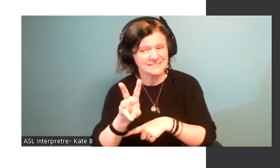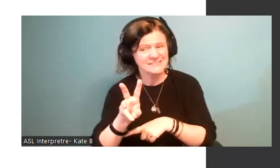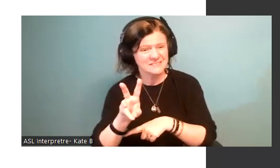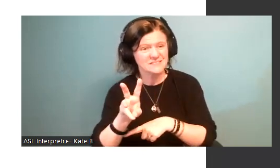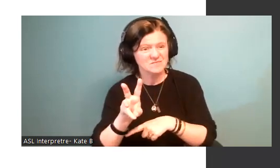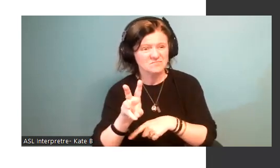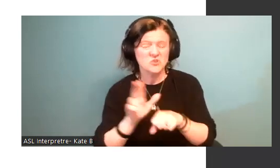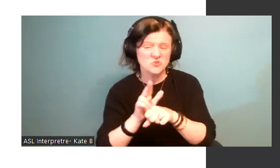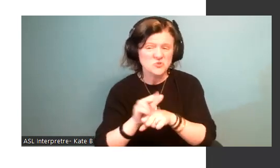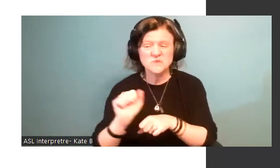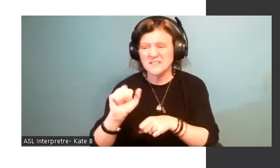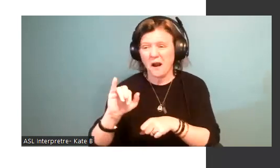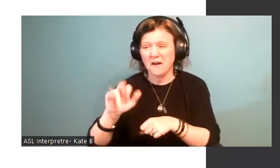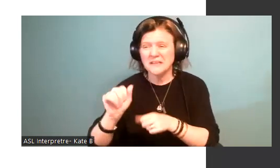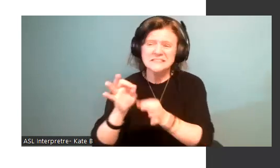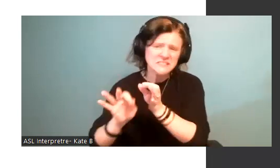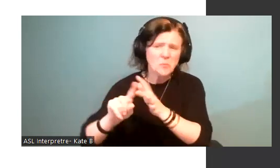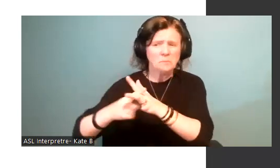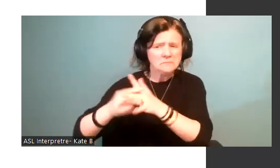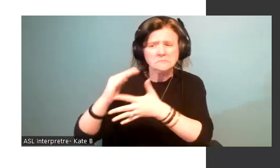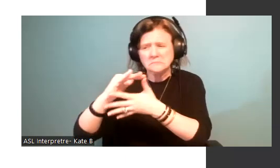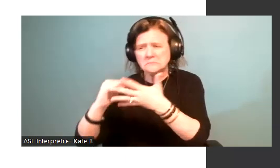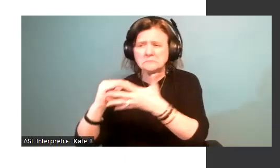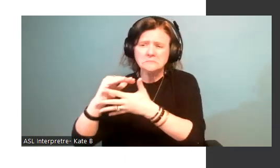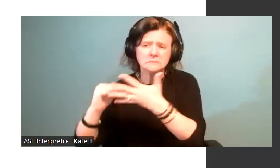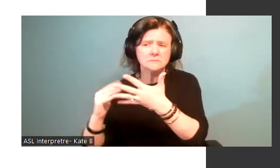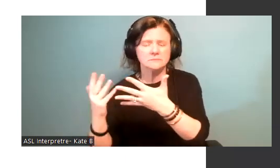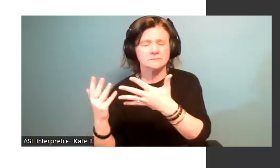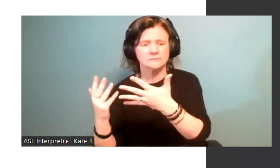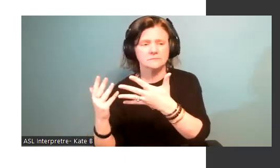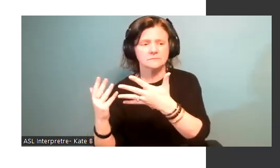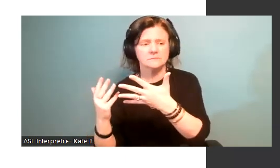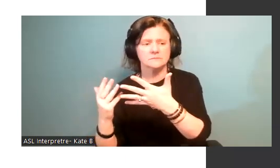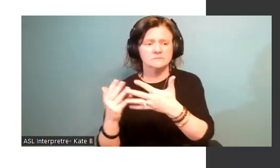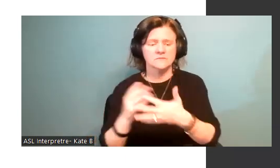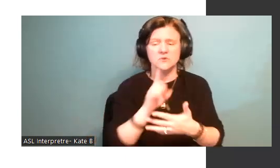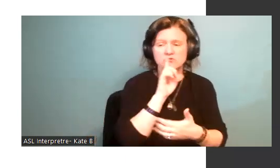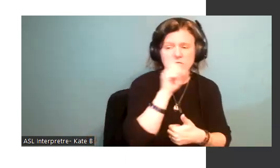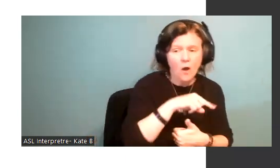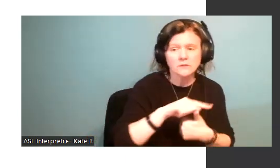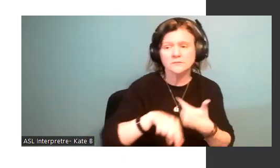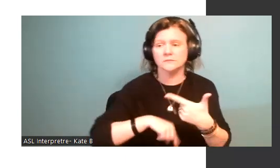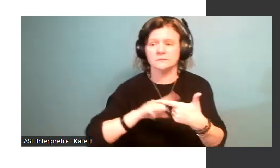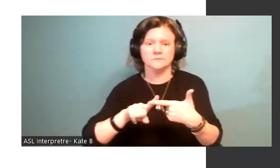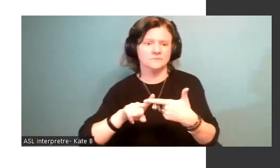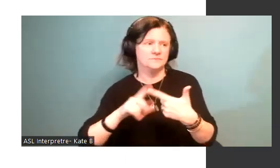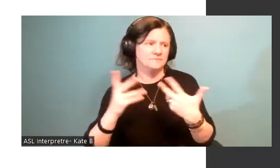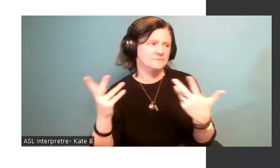just wanted to make you aware that if you're working on a website, you're probably going to